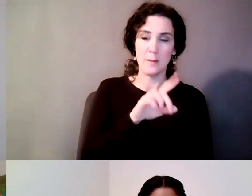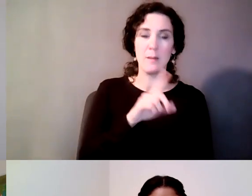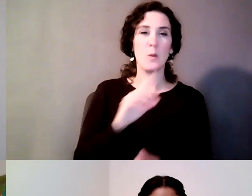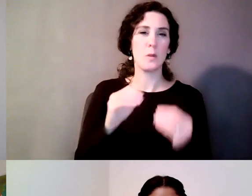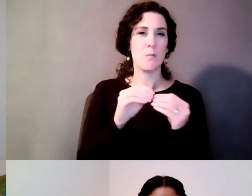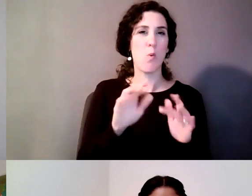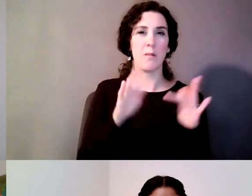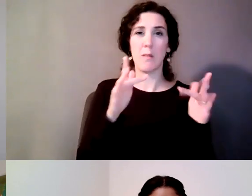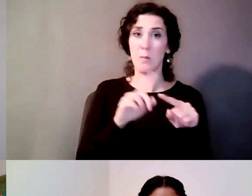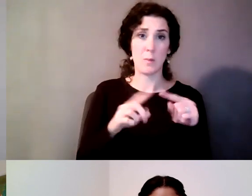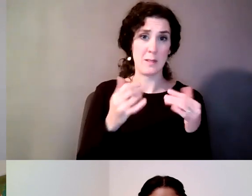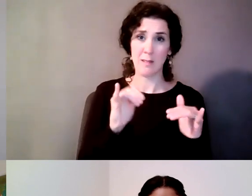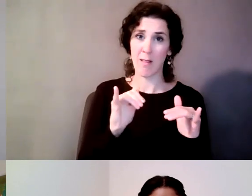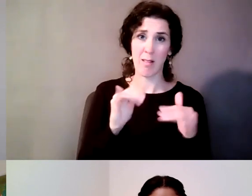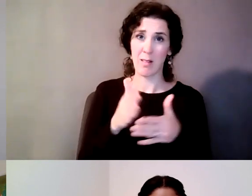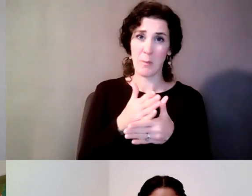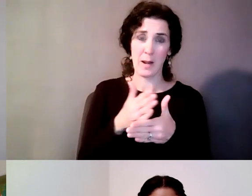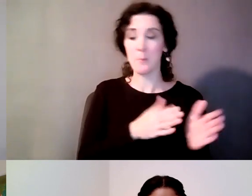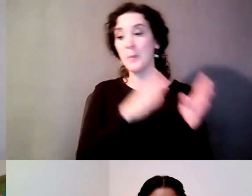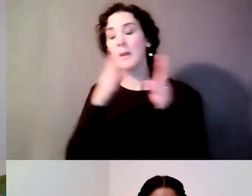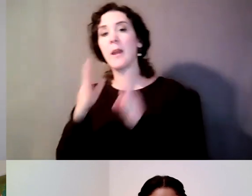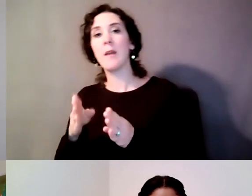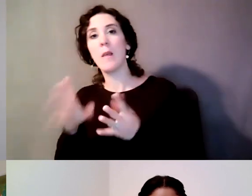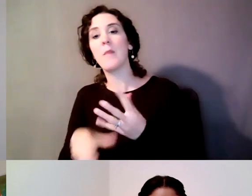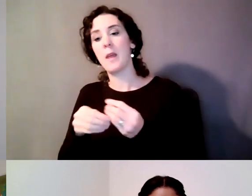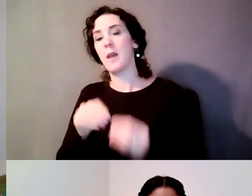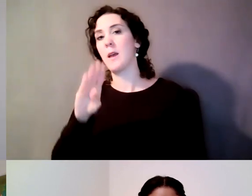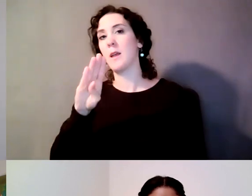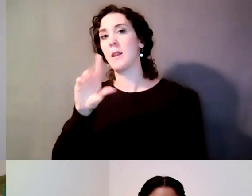but not really like coffees, and then Starbucks added blonde roast. So